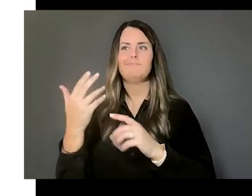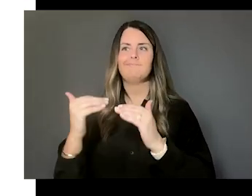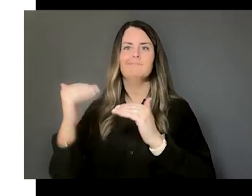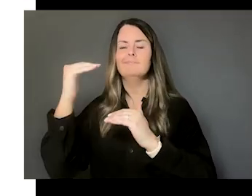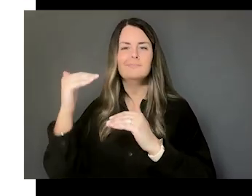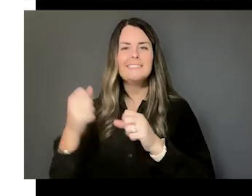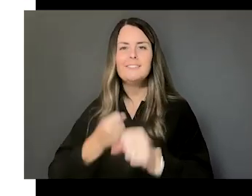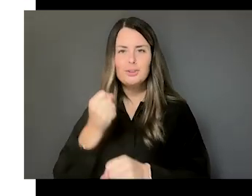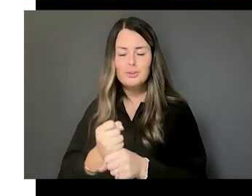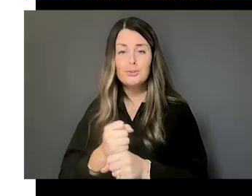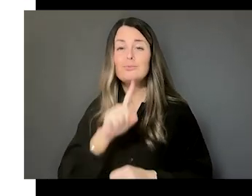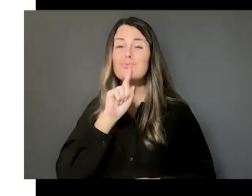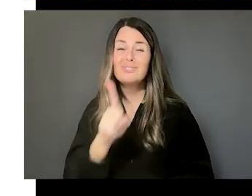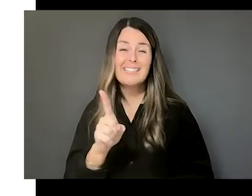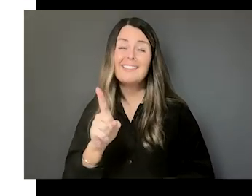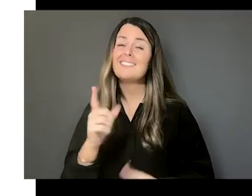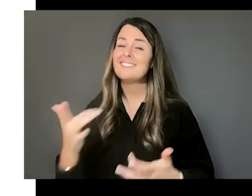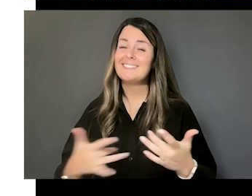Still very exciting as it comes to achievement.